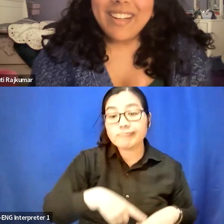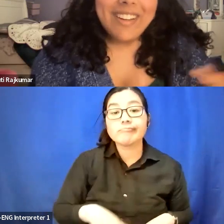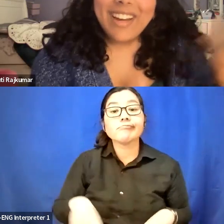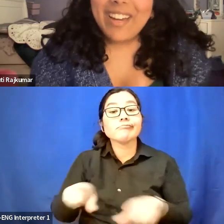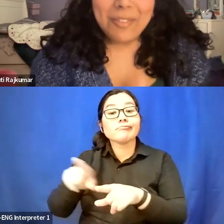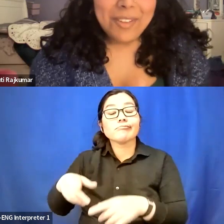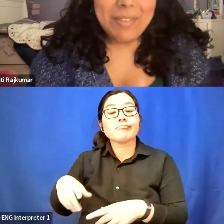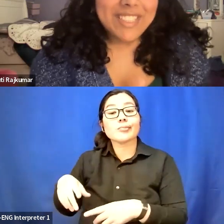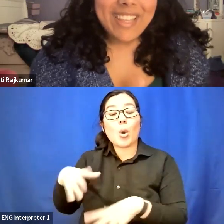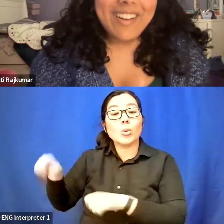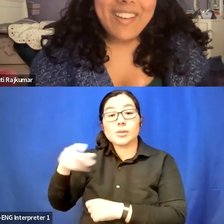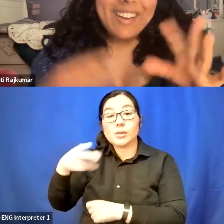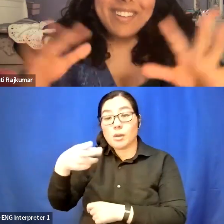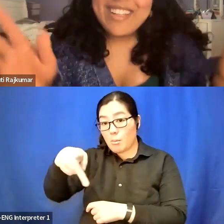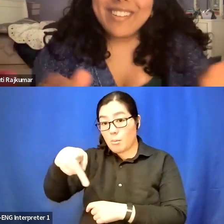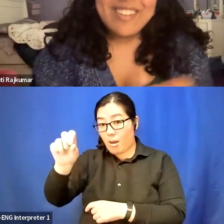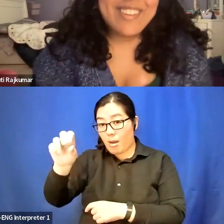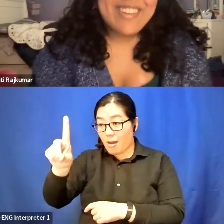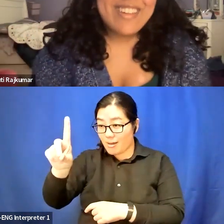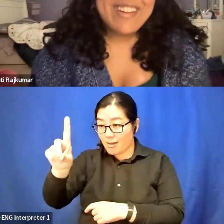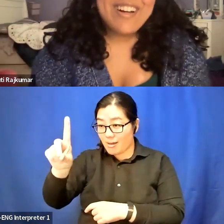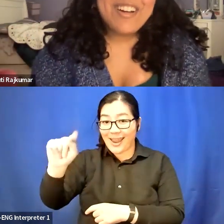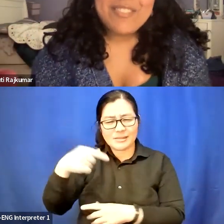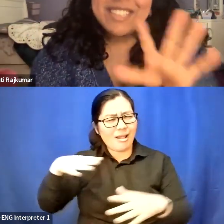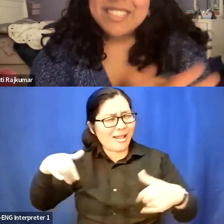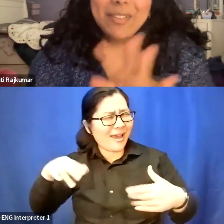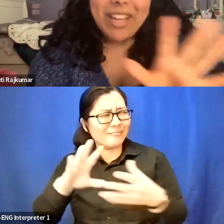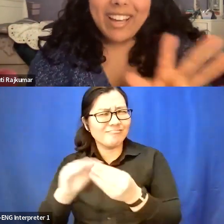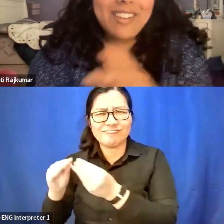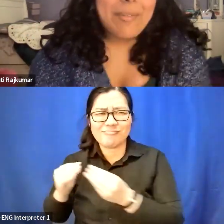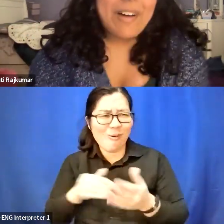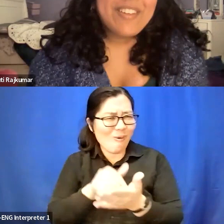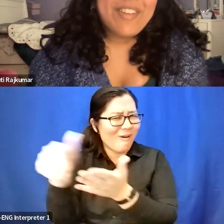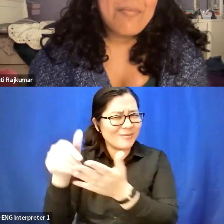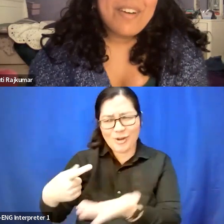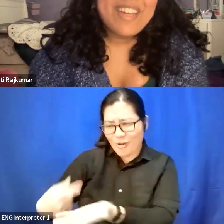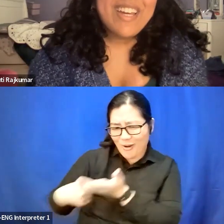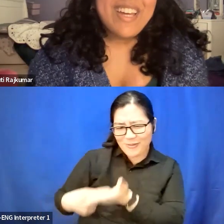I haven't really mentioned that a lot in the conversations that we had about the event,